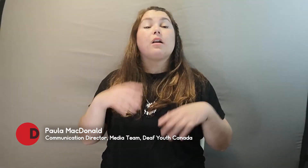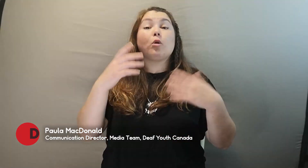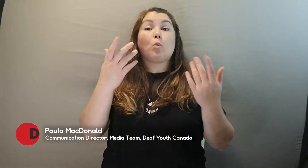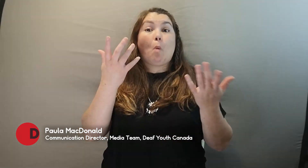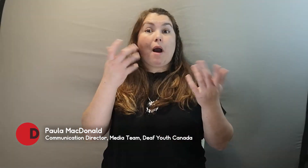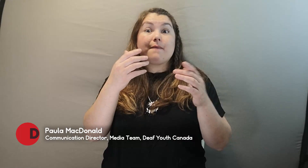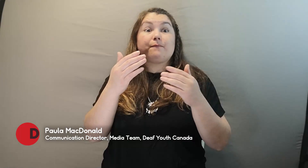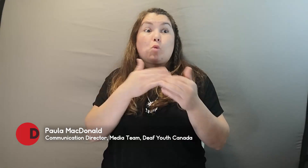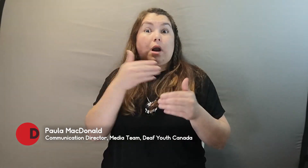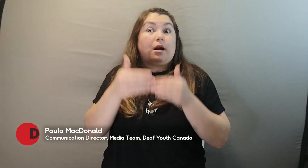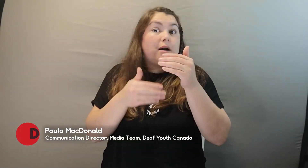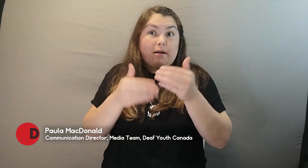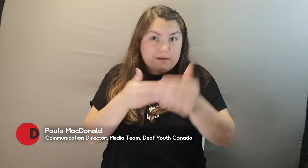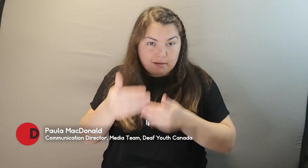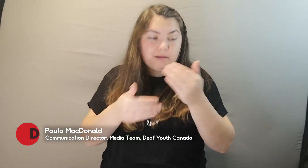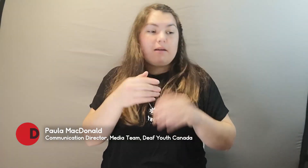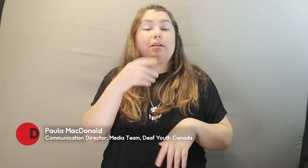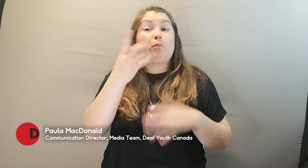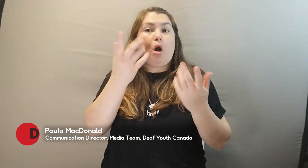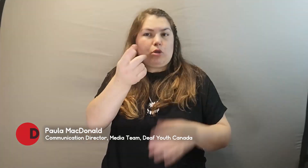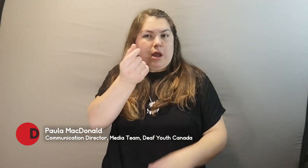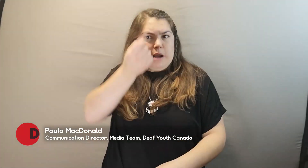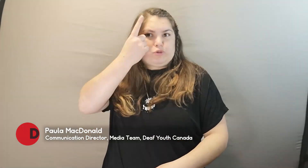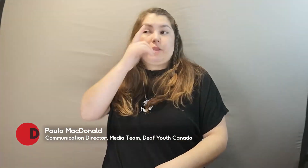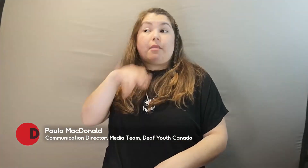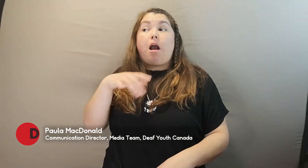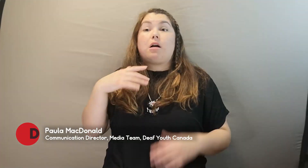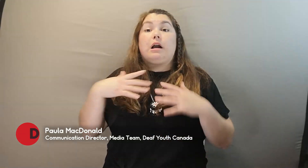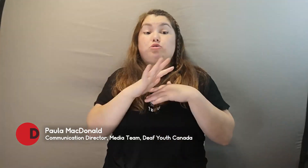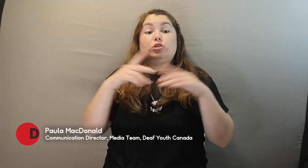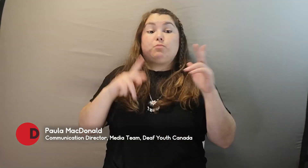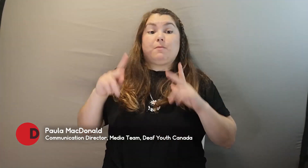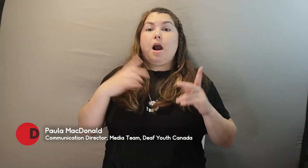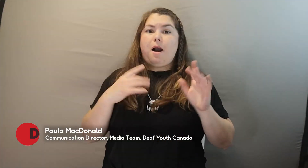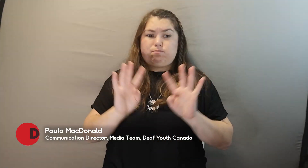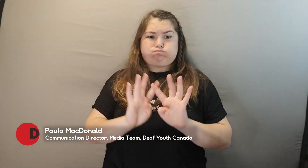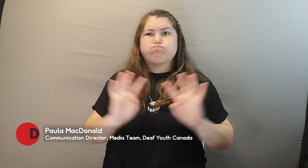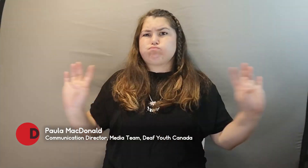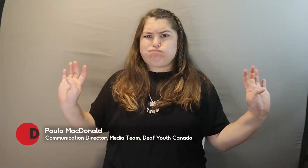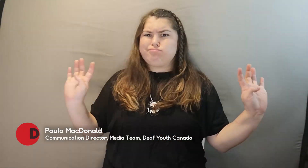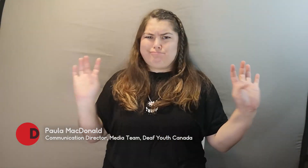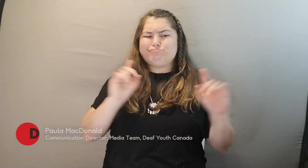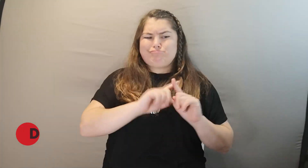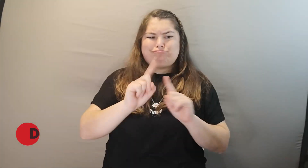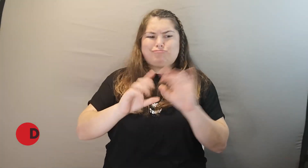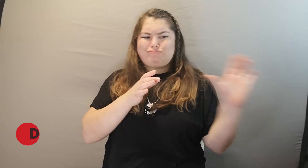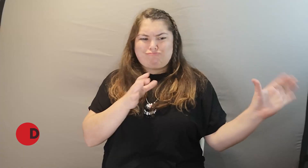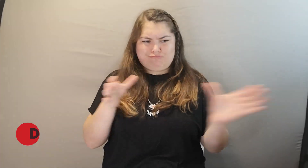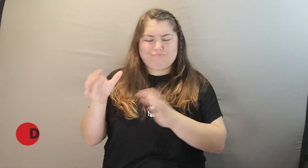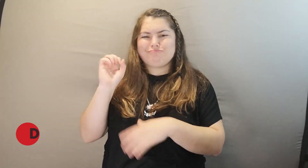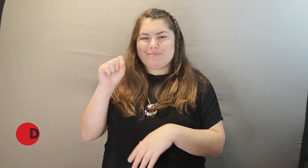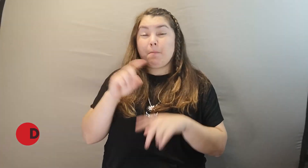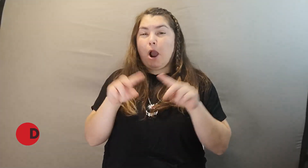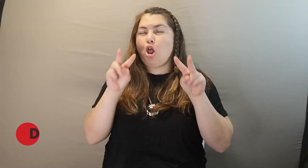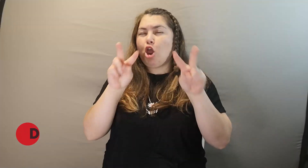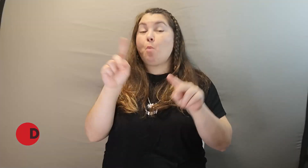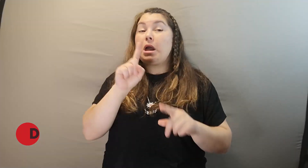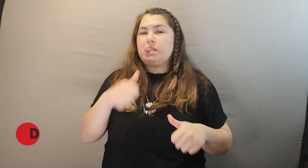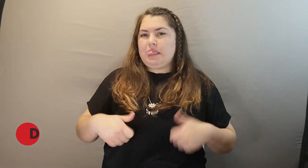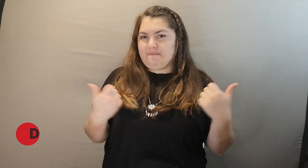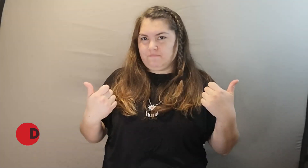We need to understand that Indigenous people are varied.